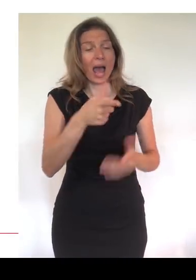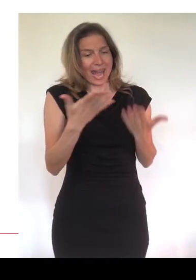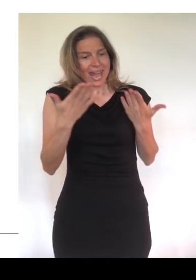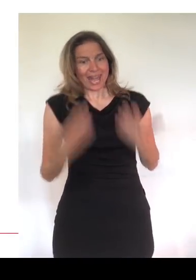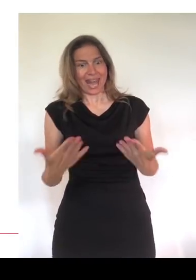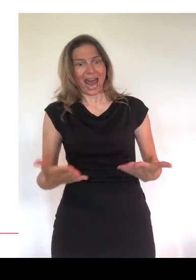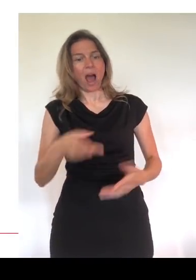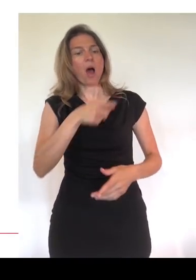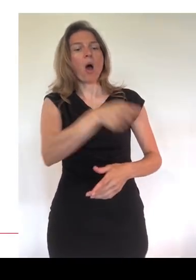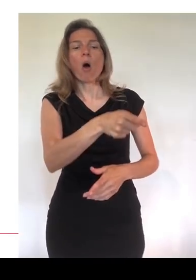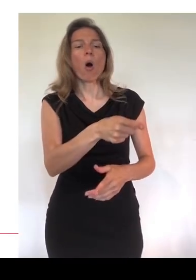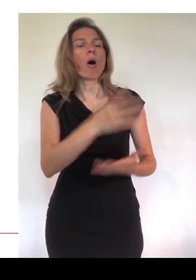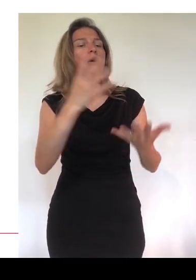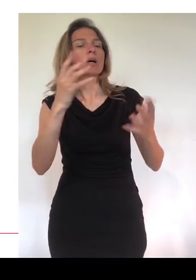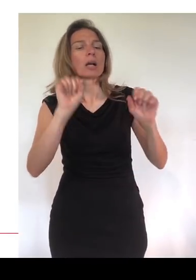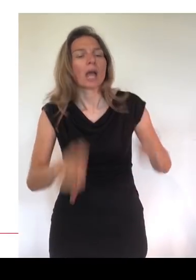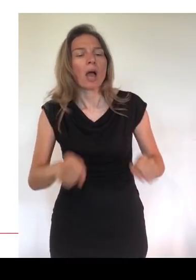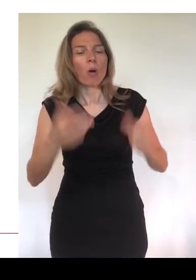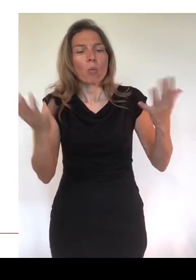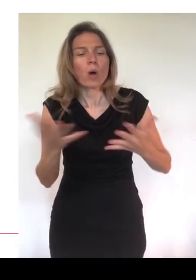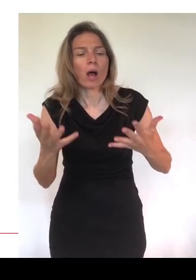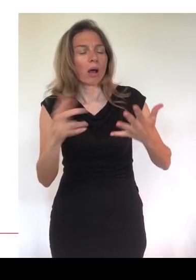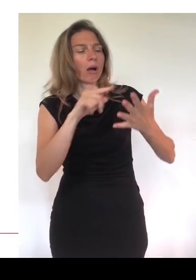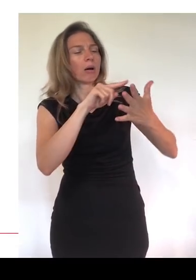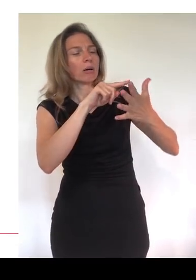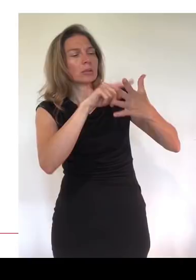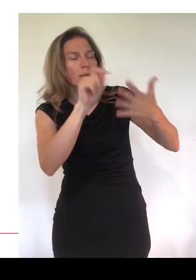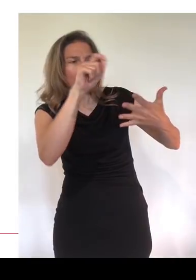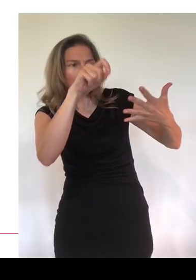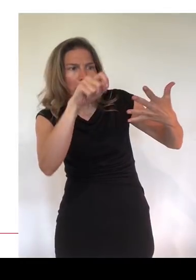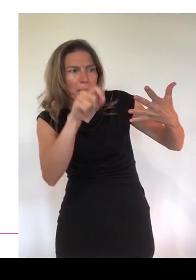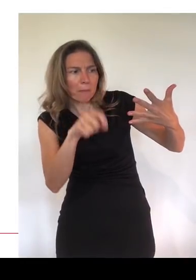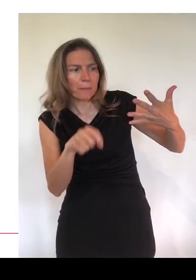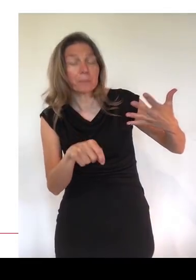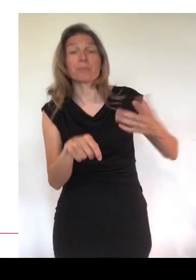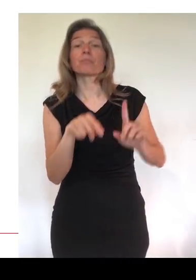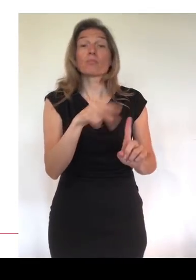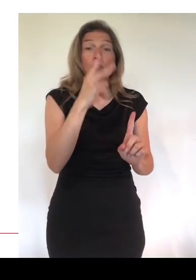to monitor where children are at how they're going whether there are specific